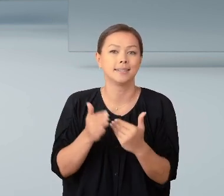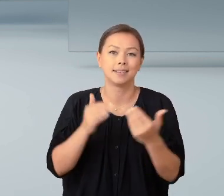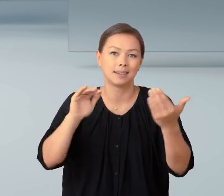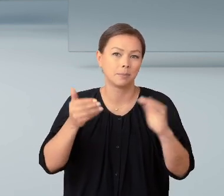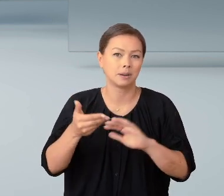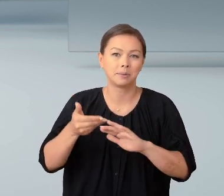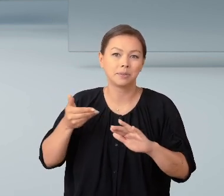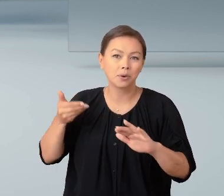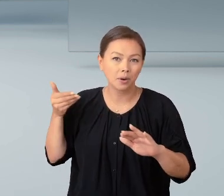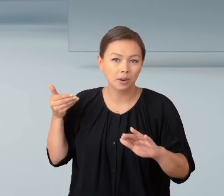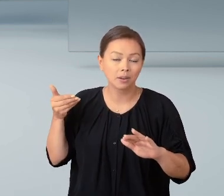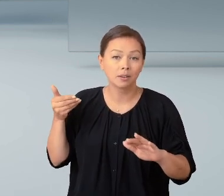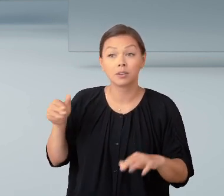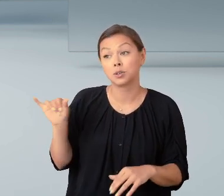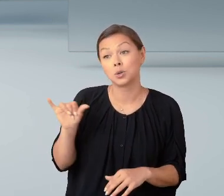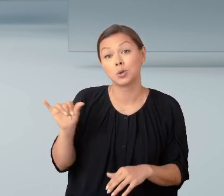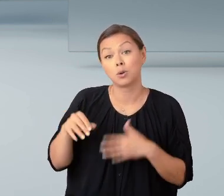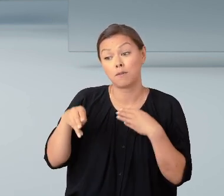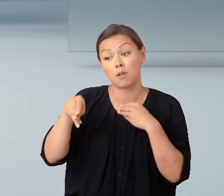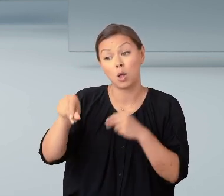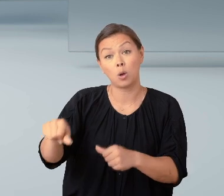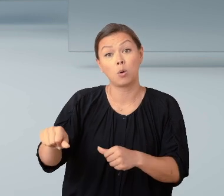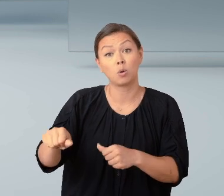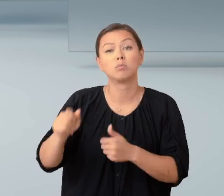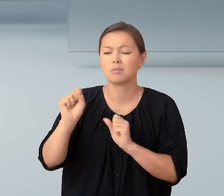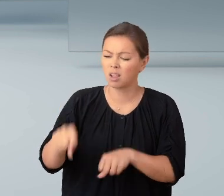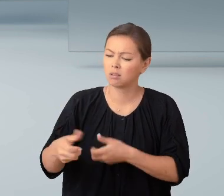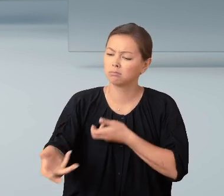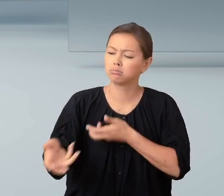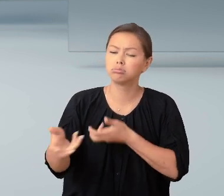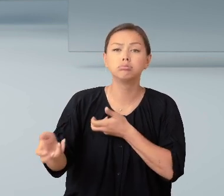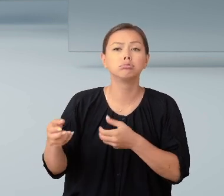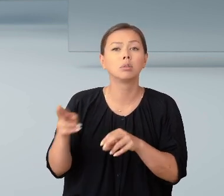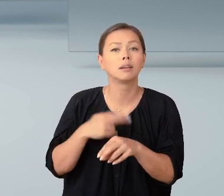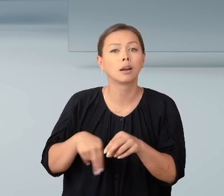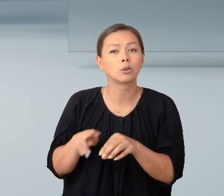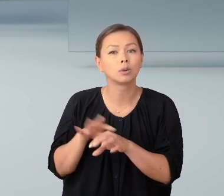Microsoft Power Automate flows using natural language. Users